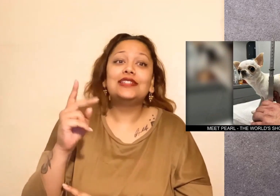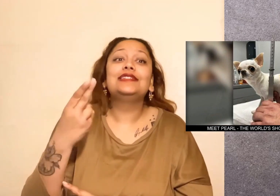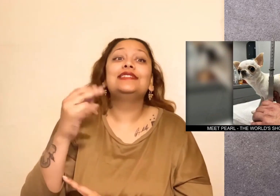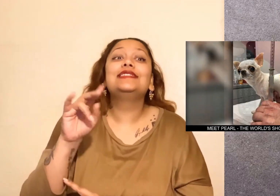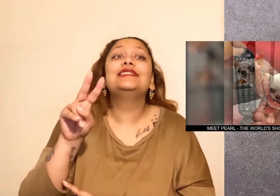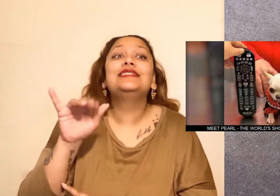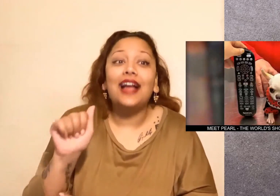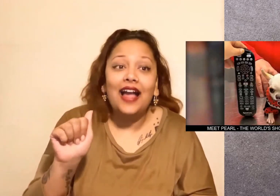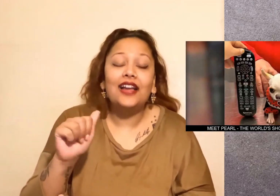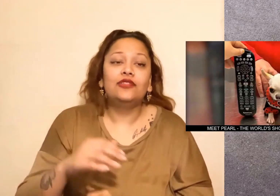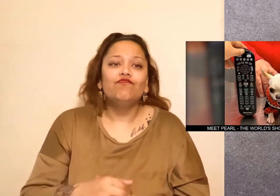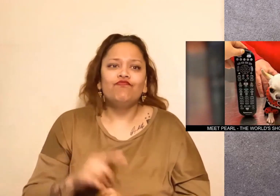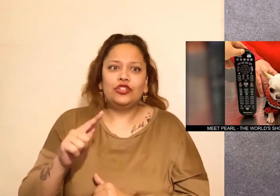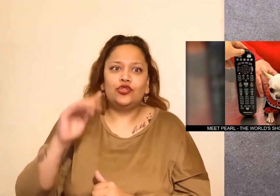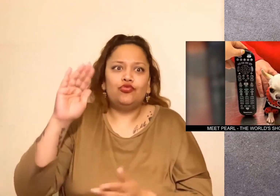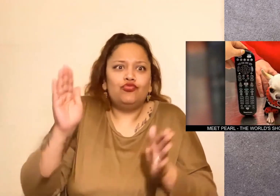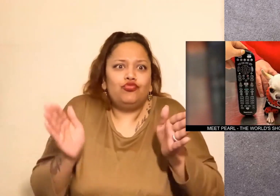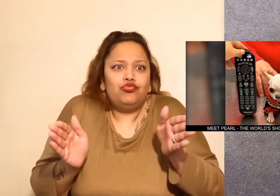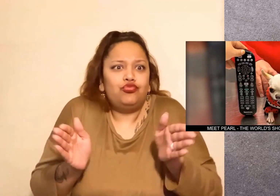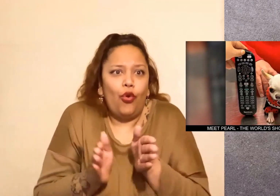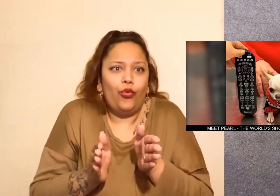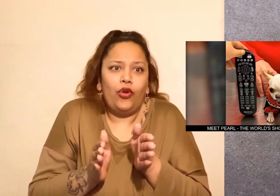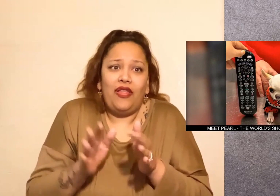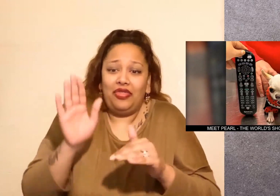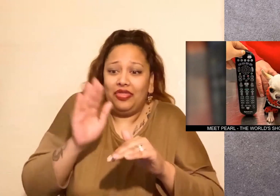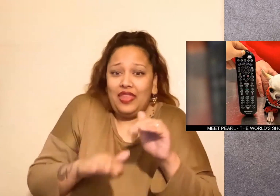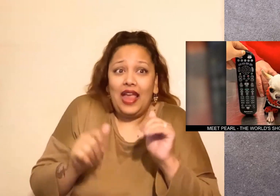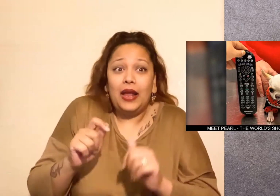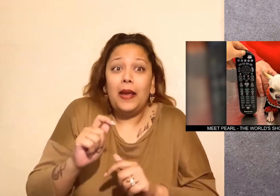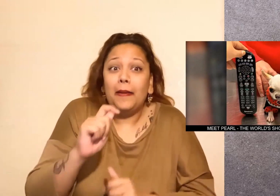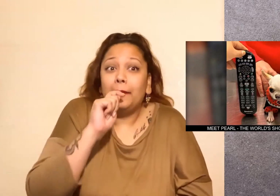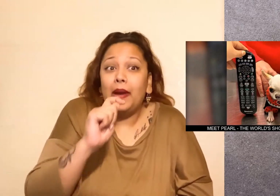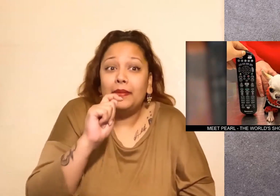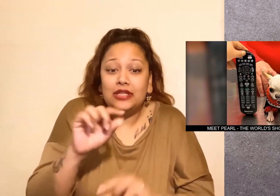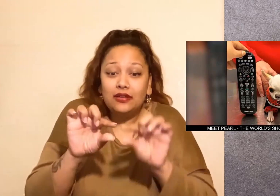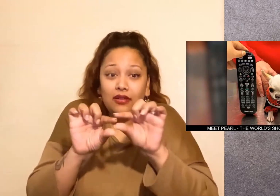she's a two-year-old Chihuahua she shorter than a popsicle stick